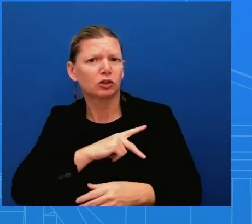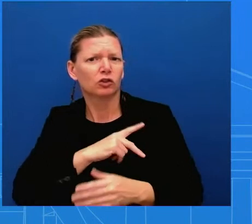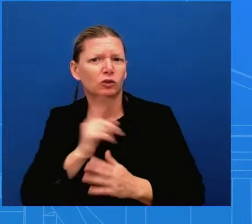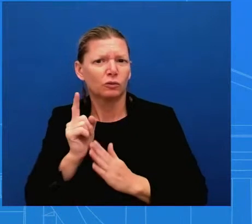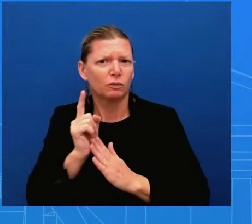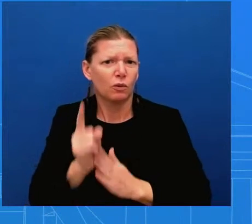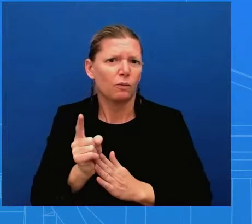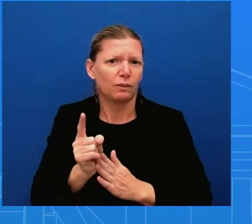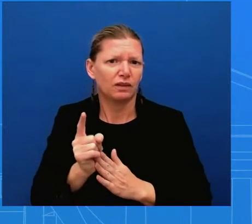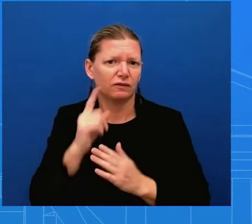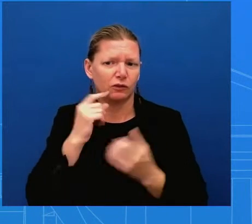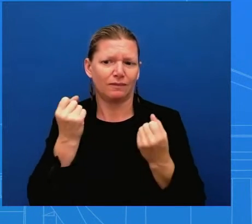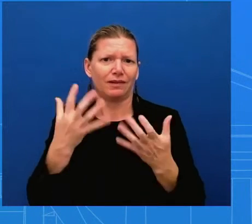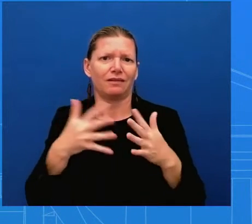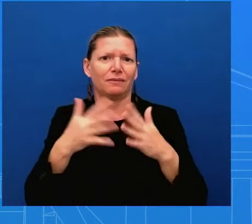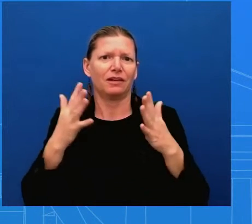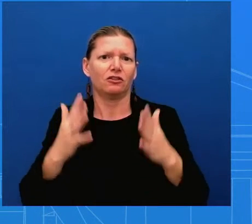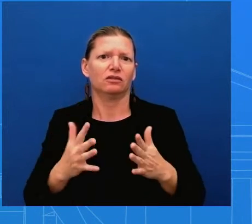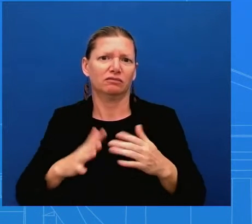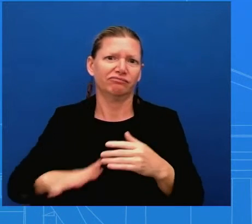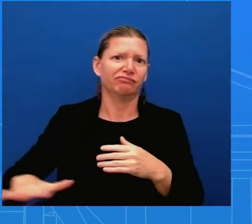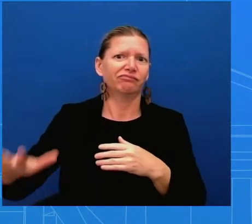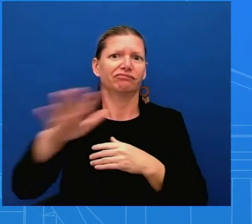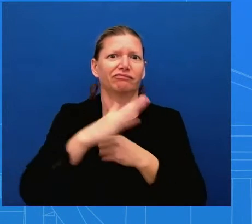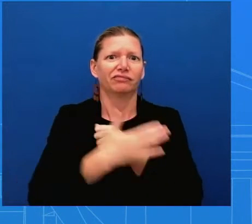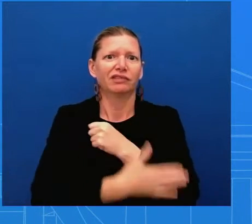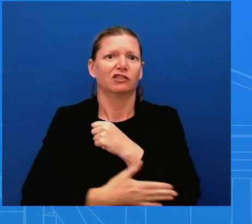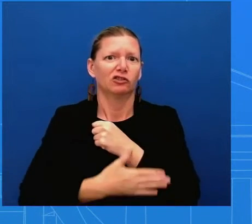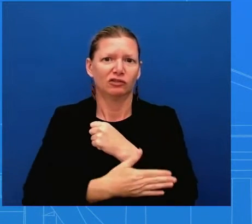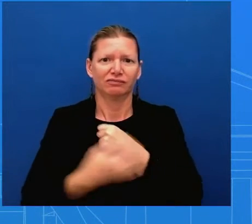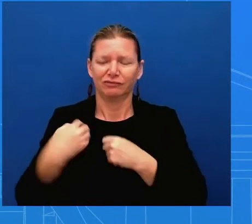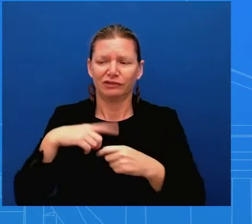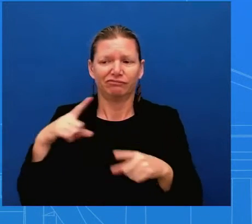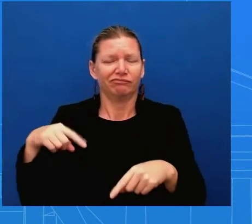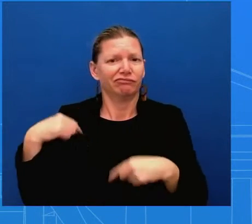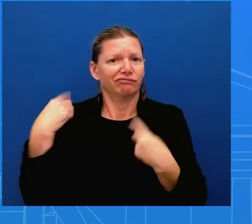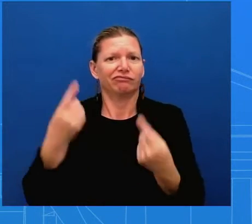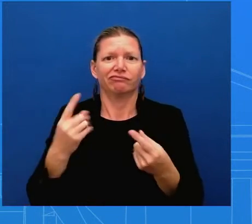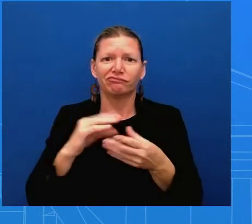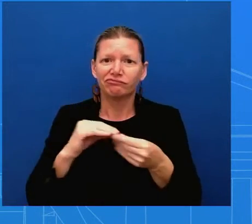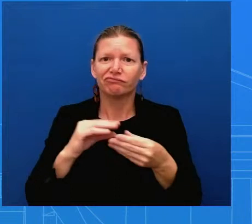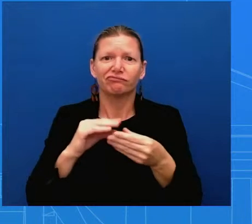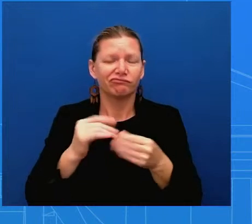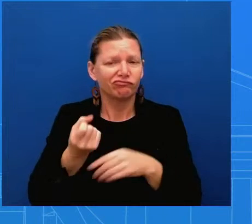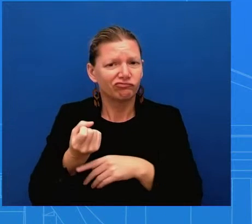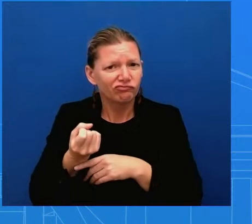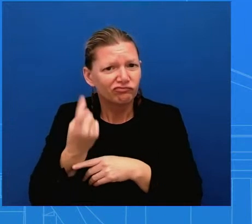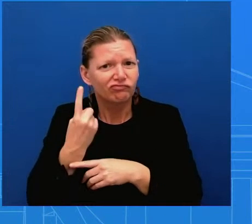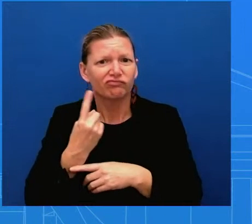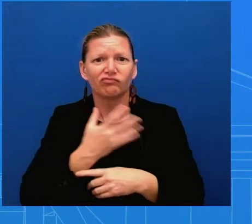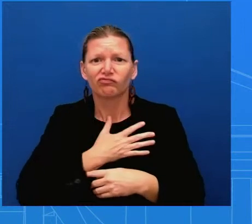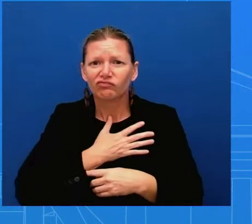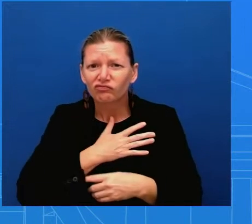We've been very clear about that. We understand that. That's why we've had conversations with members of the community that's affected by this.